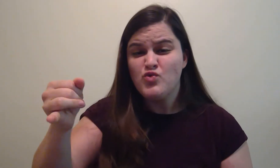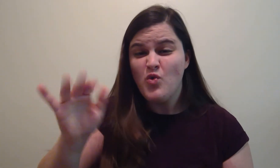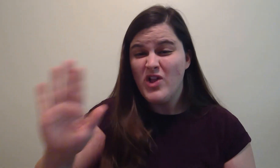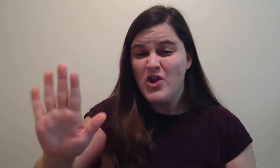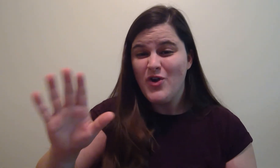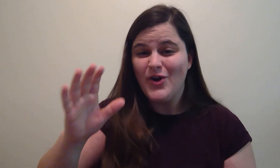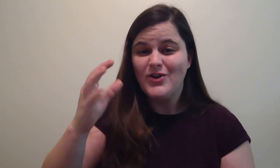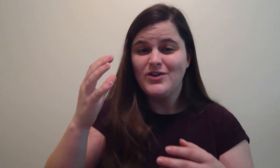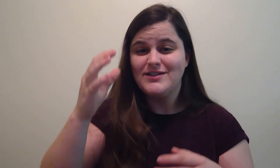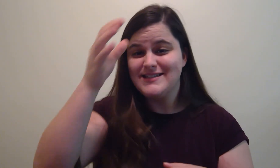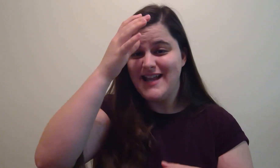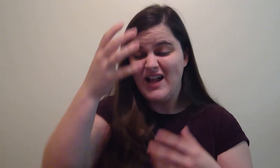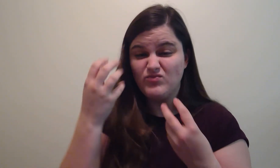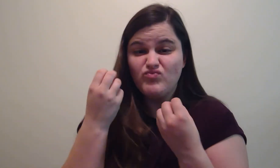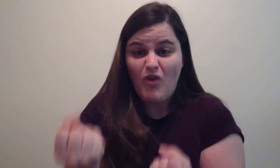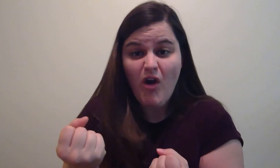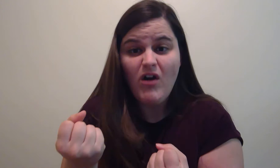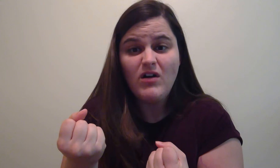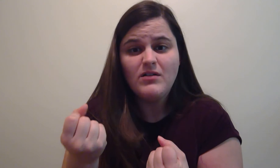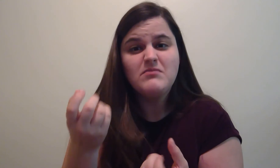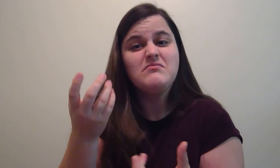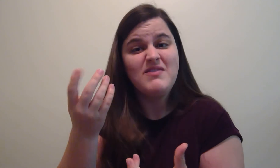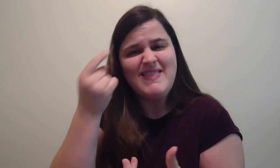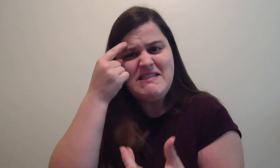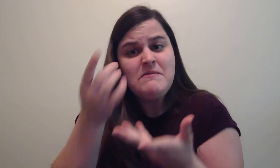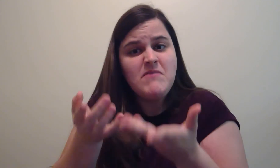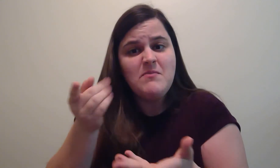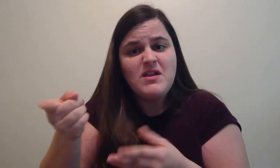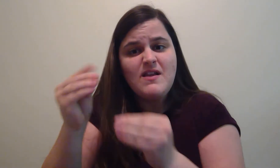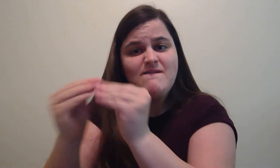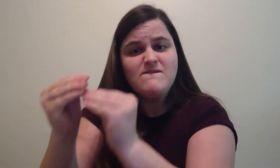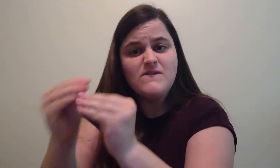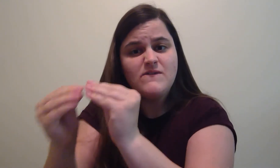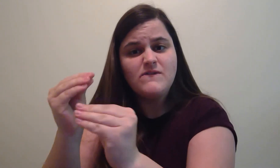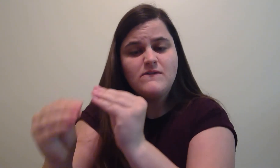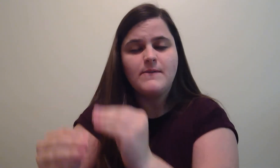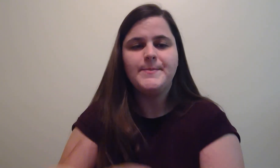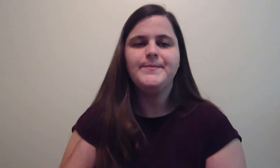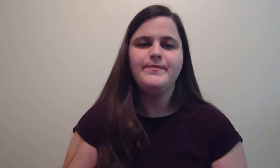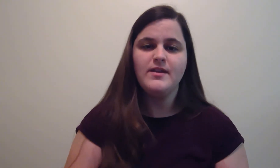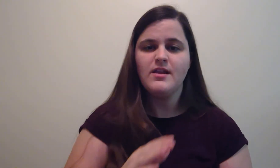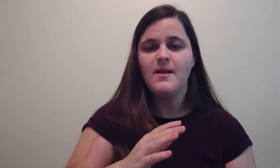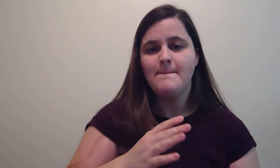And you think Julie's dad- who's a big, strong, brick-laying dude would fix up the place, but no.